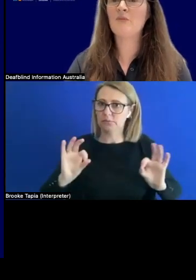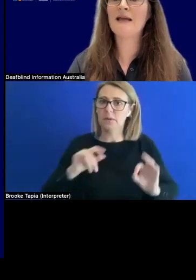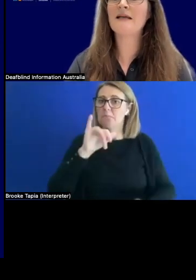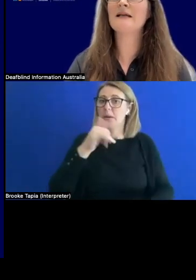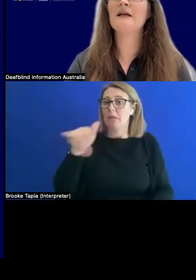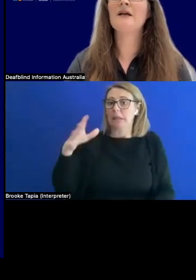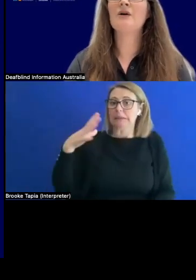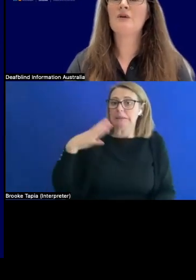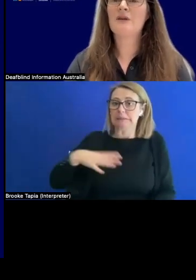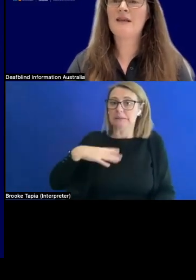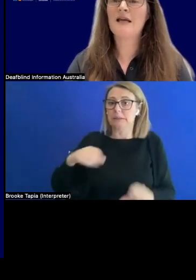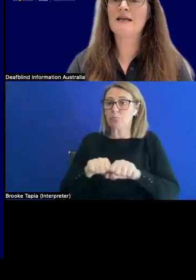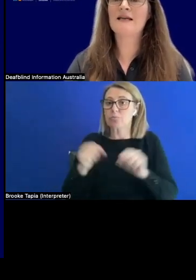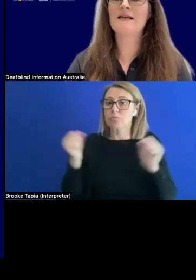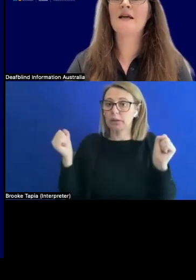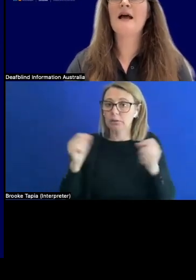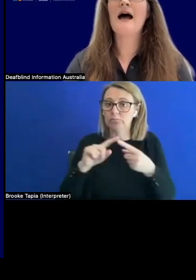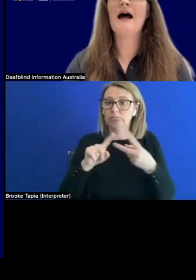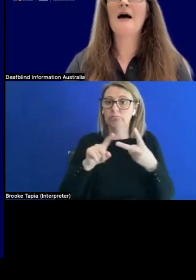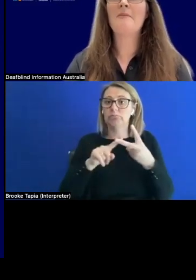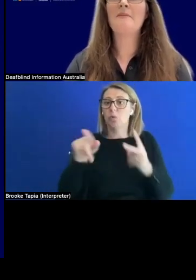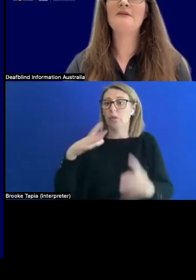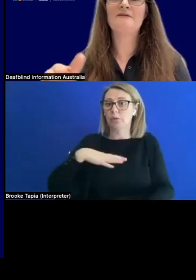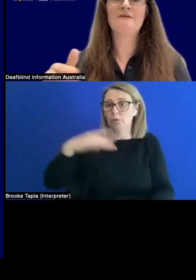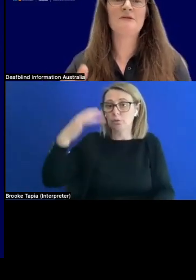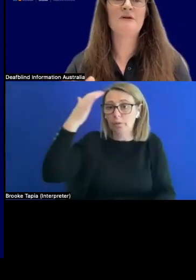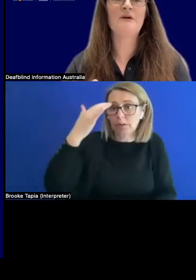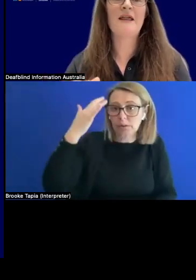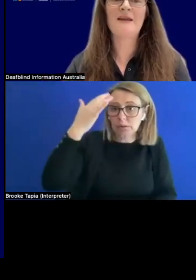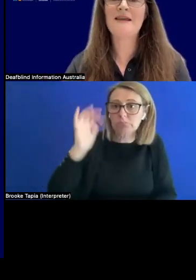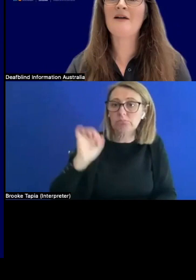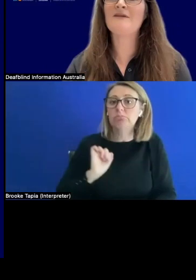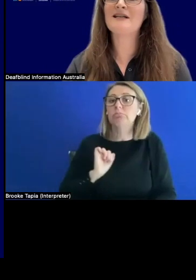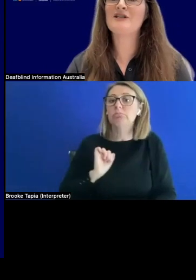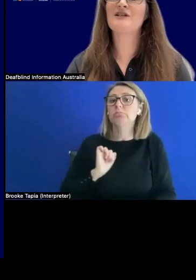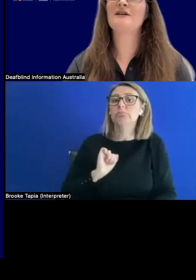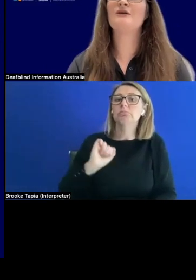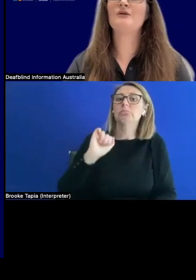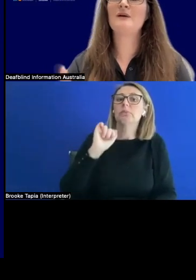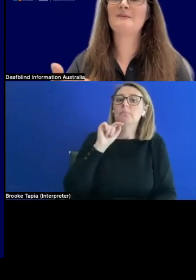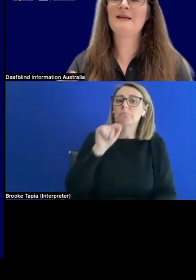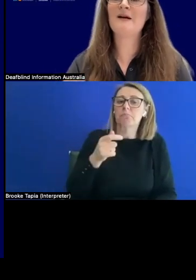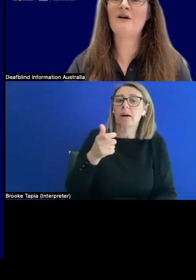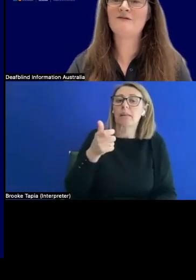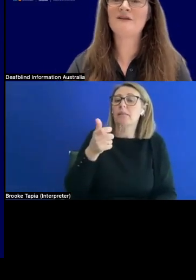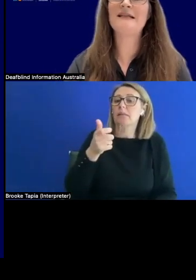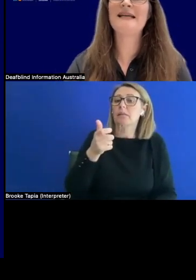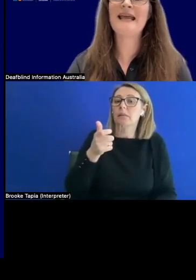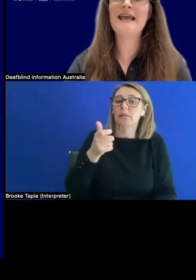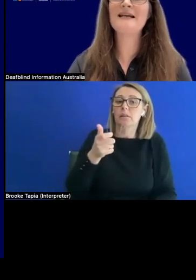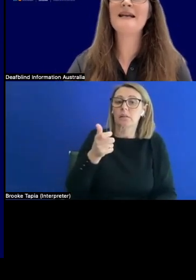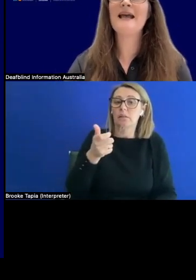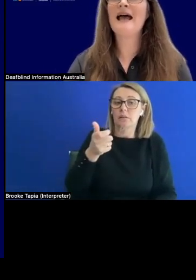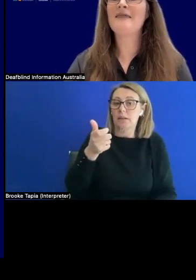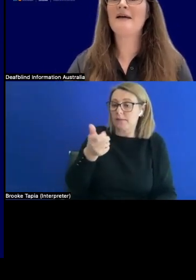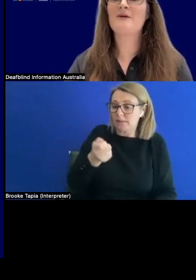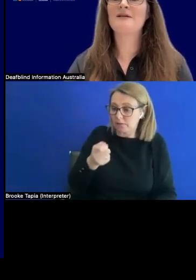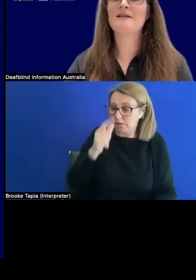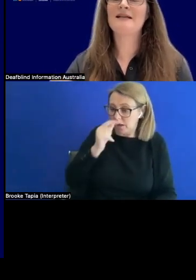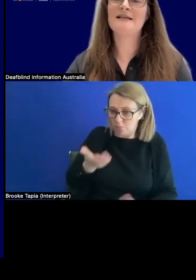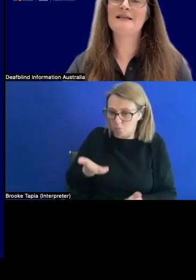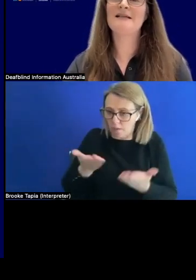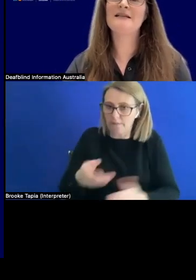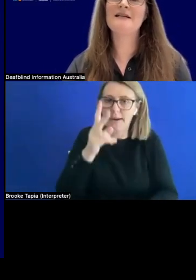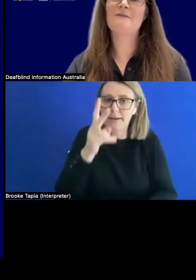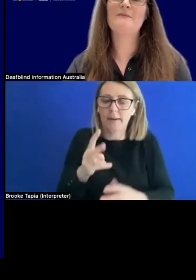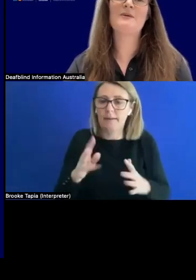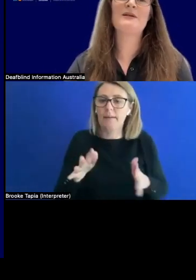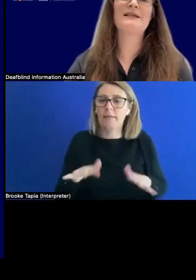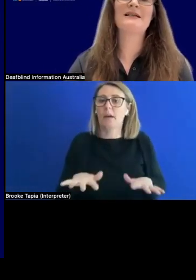break or a think before, but the invitation can always be offered again and the deafblind person